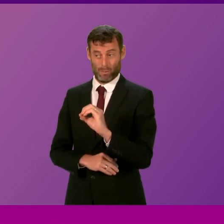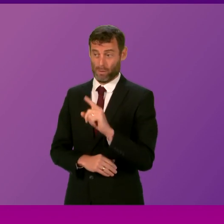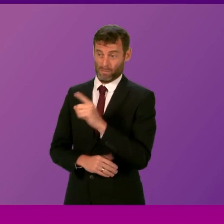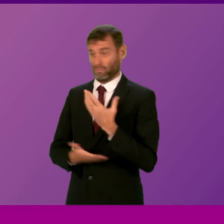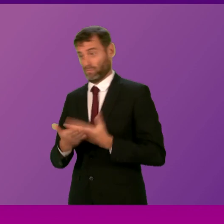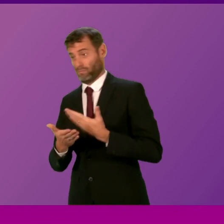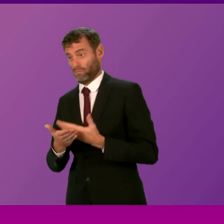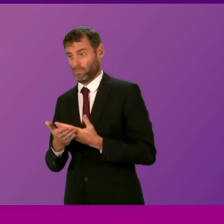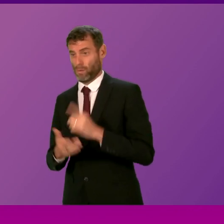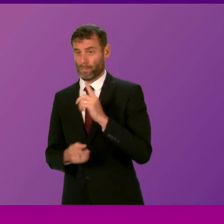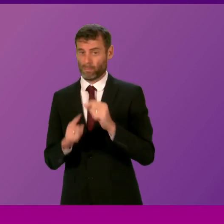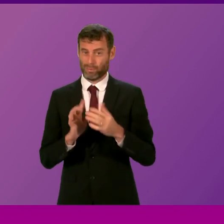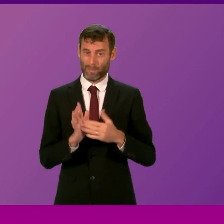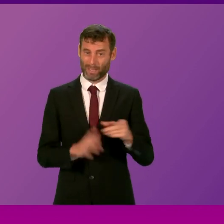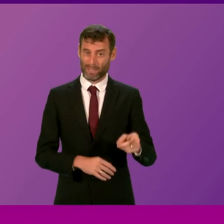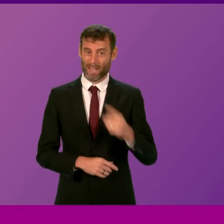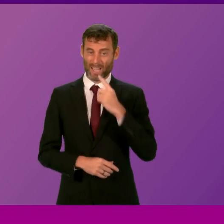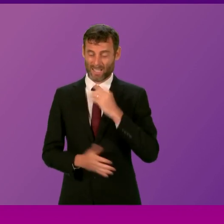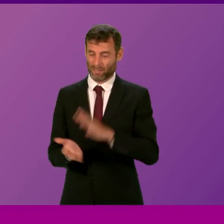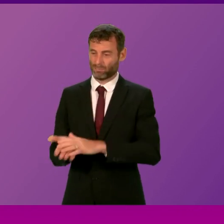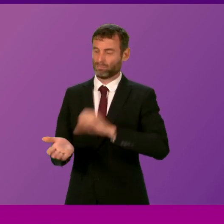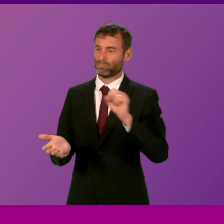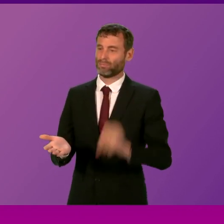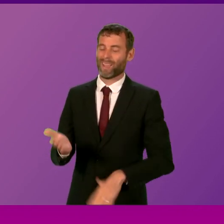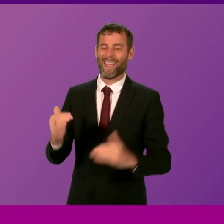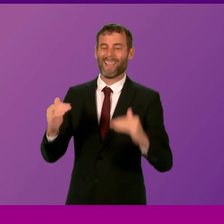hollowed out the Tories’ plans is a matter for pity, perhaps.